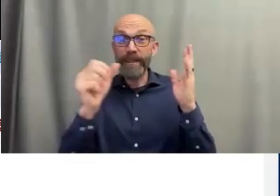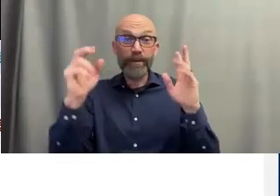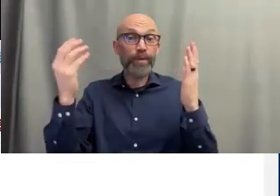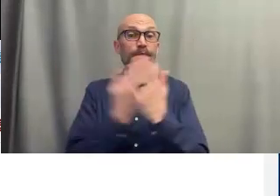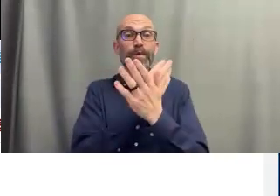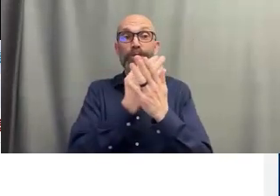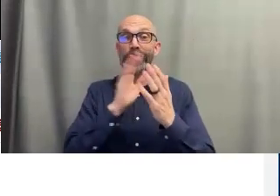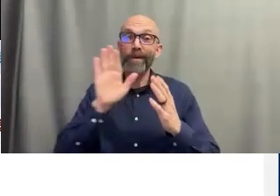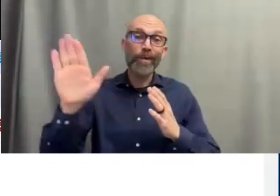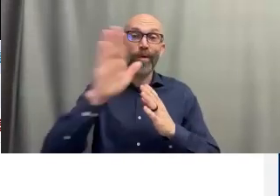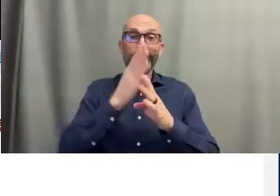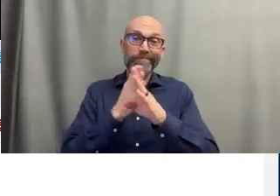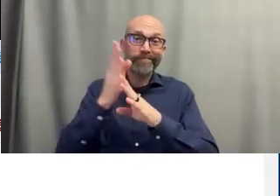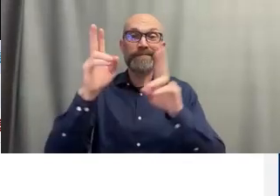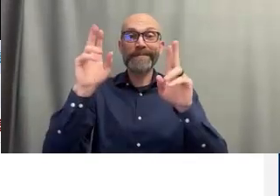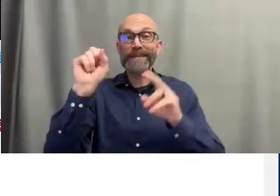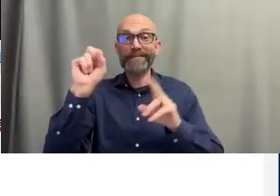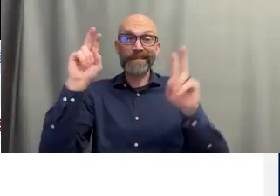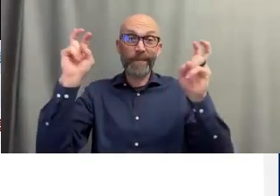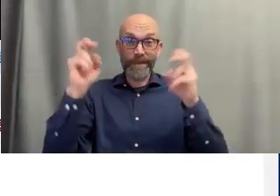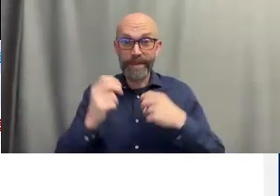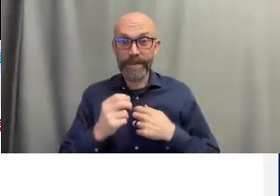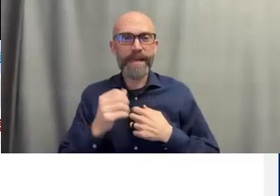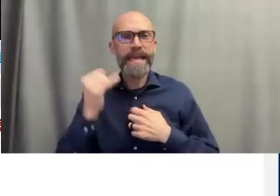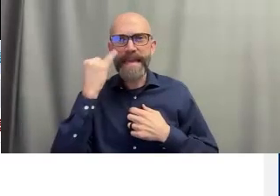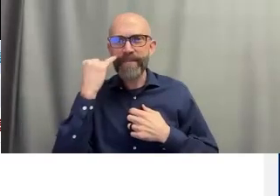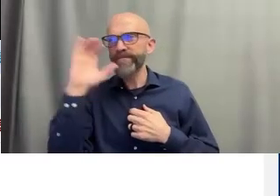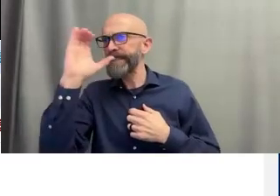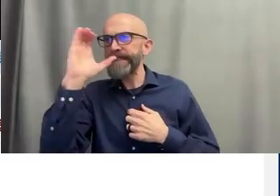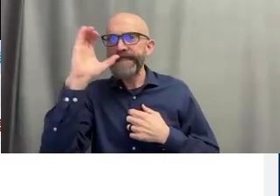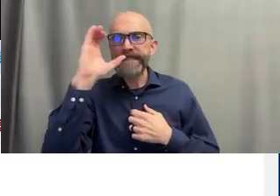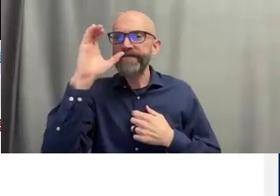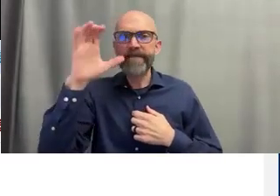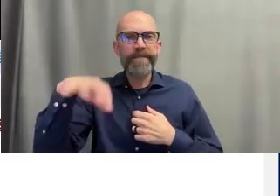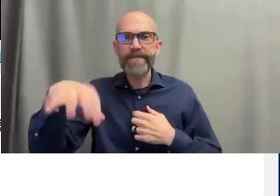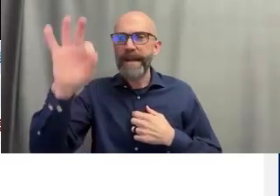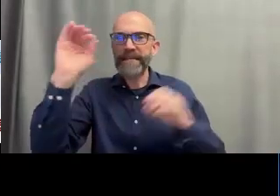especially if you've been looking for something and you haven't quite found, anything for a specific course that you're teaching.